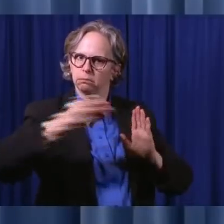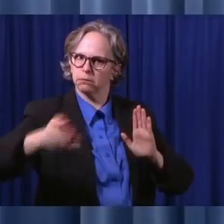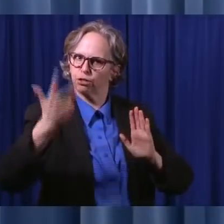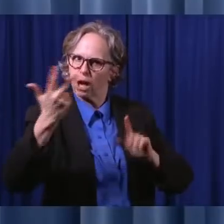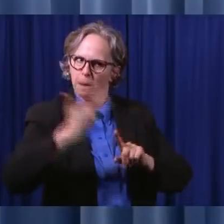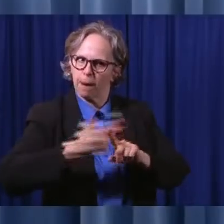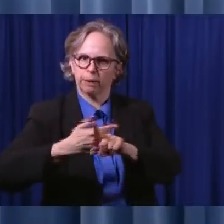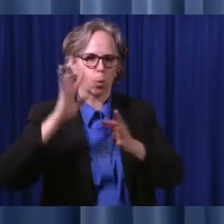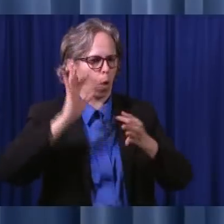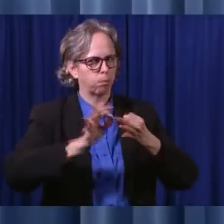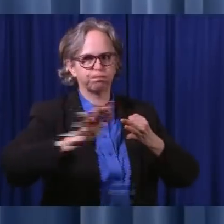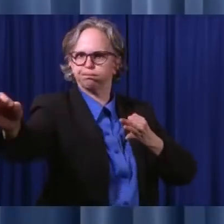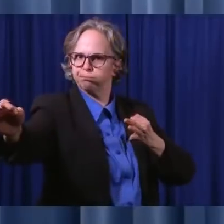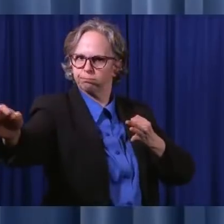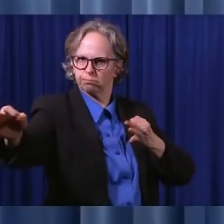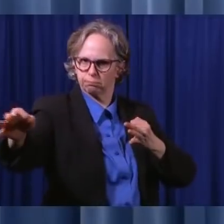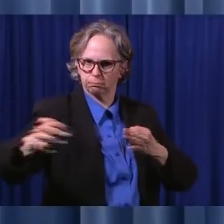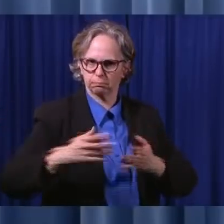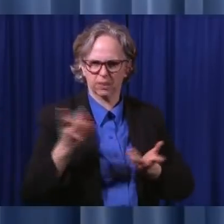AUGUST. THIS IS THE SECOND